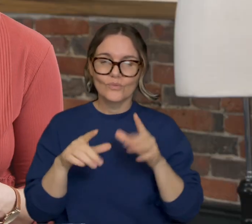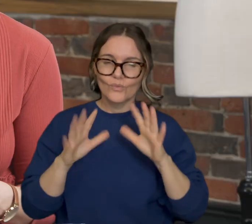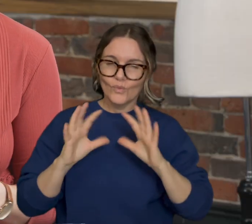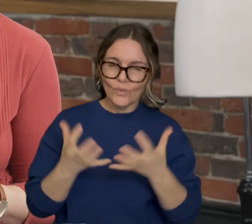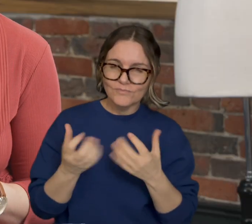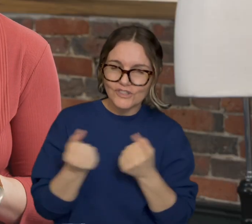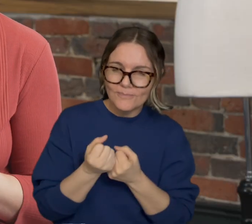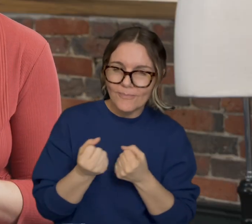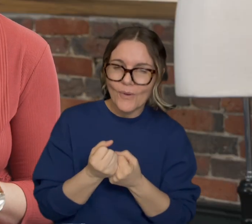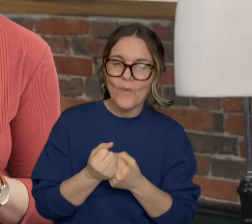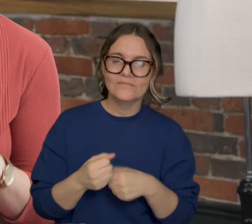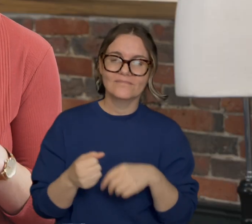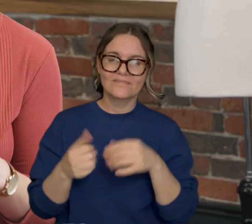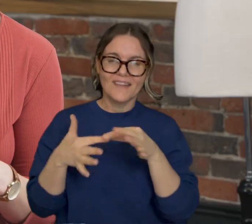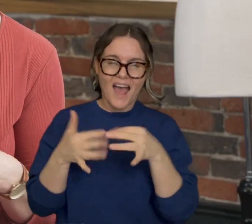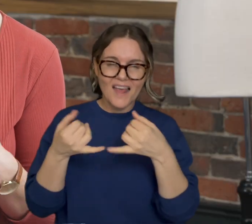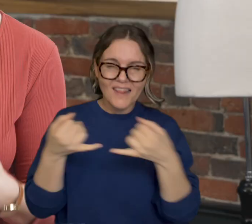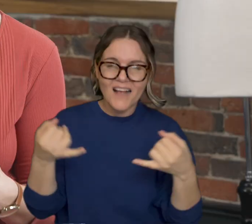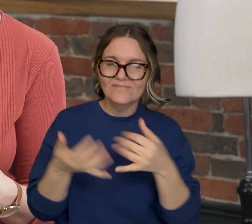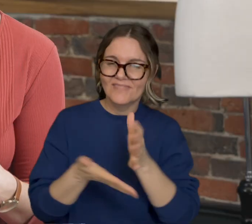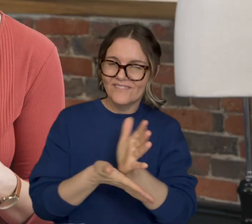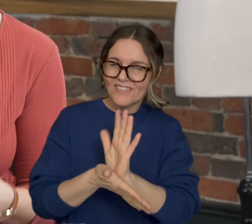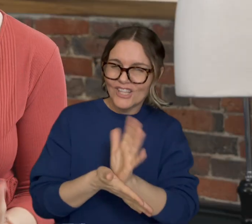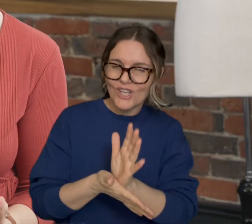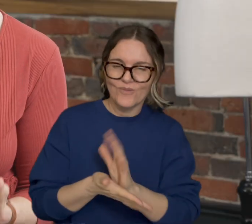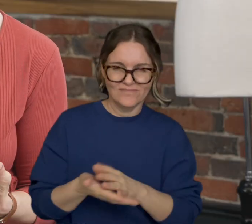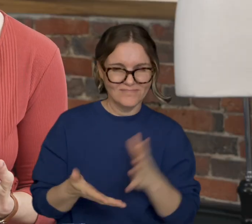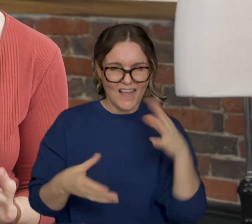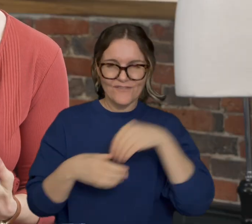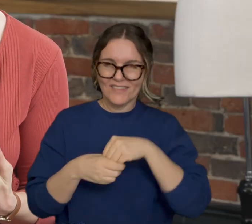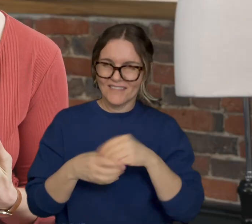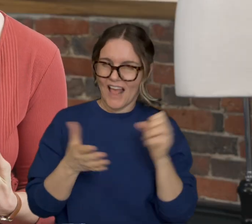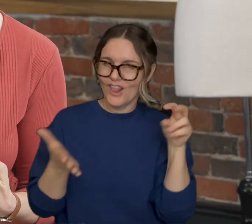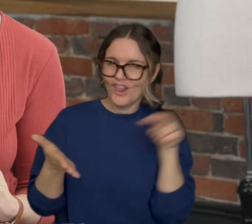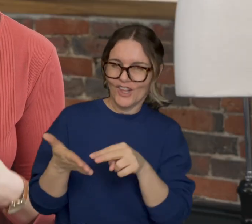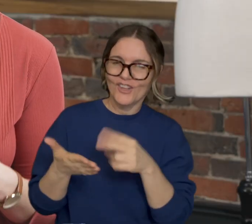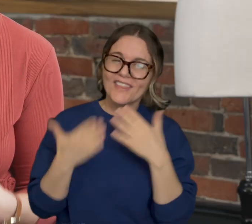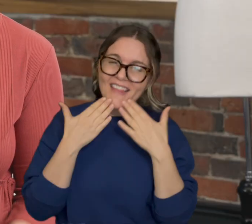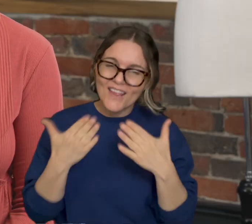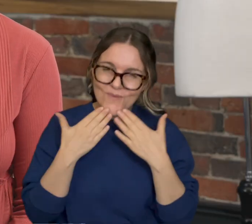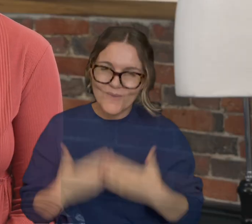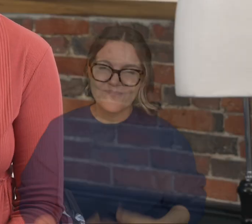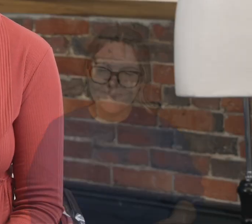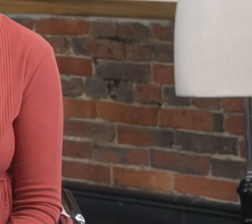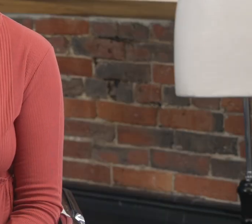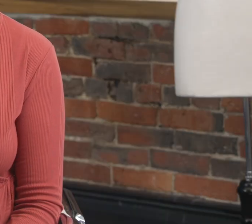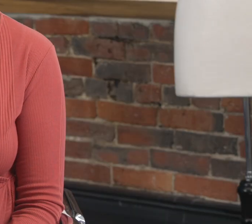consults guides videos and more again that's at acelleron.com for additional support at any time